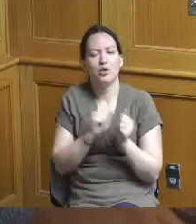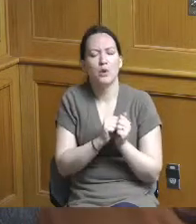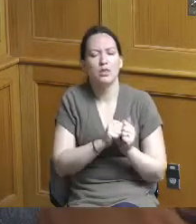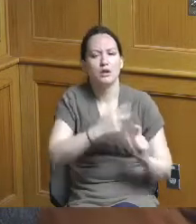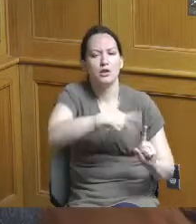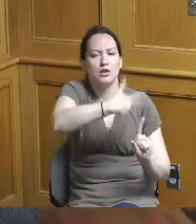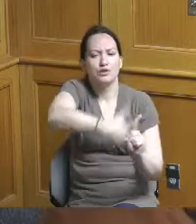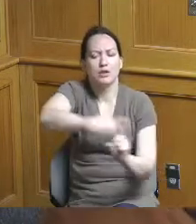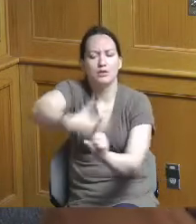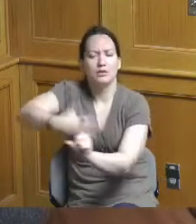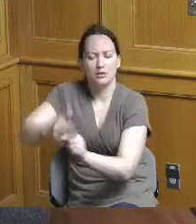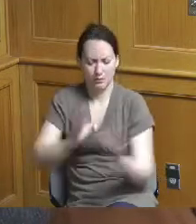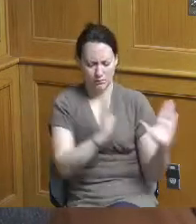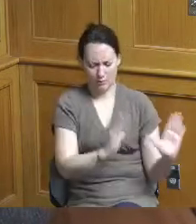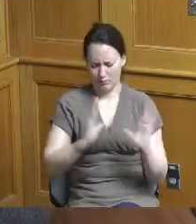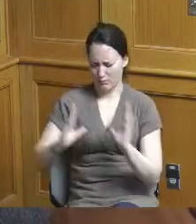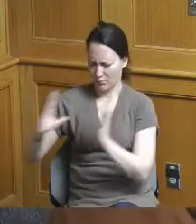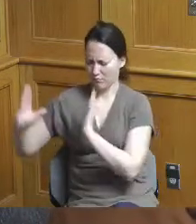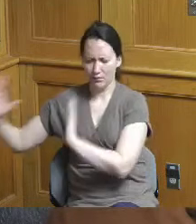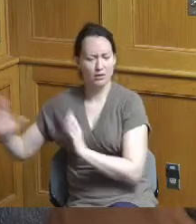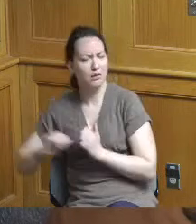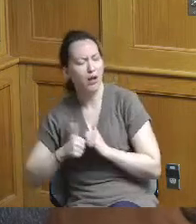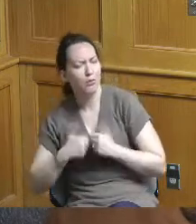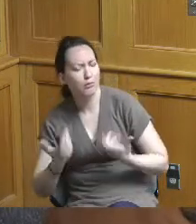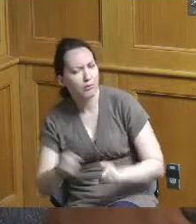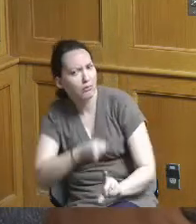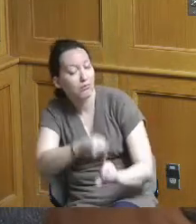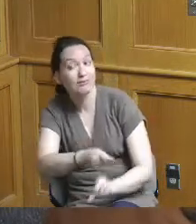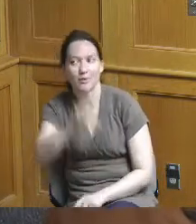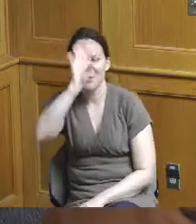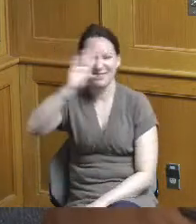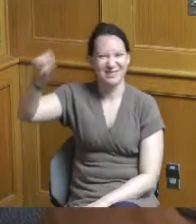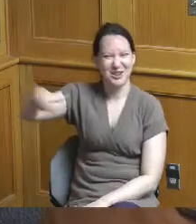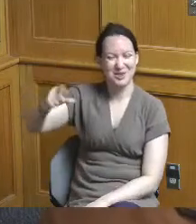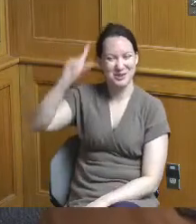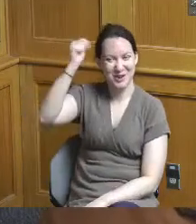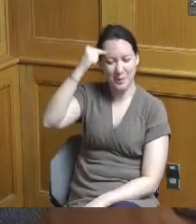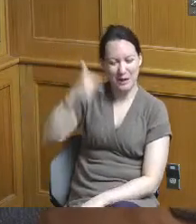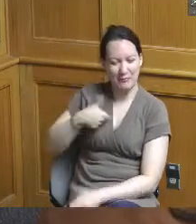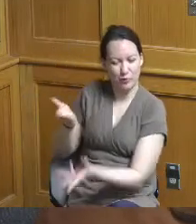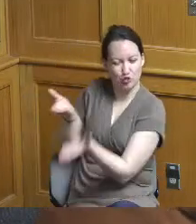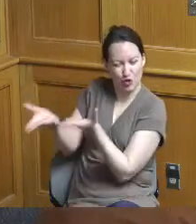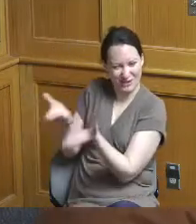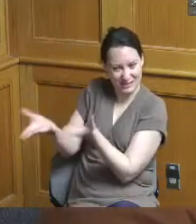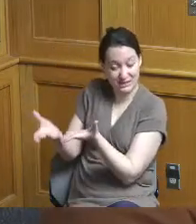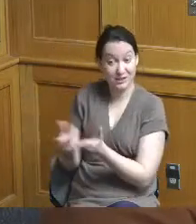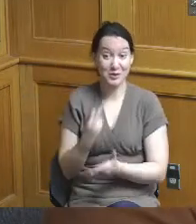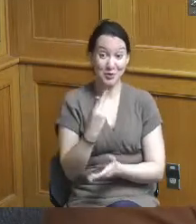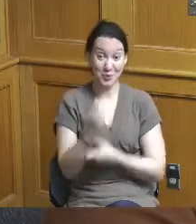will take place unlike other governments that I've served in which are two-year budgets